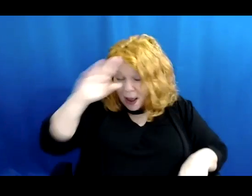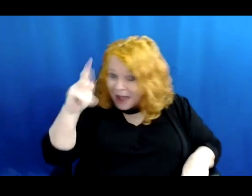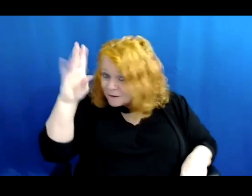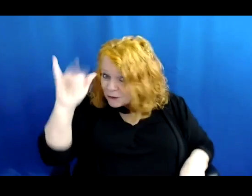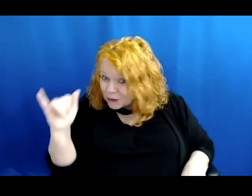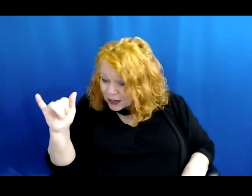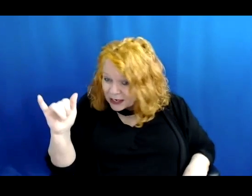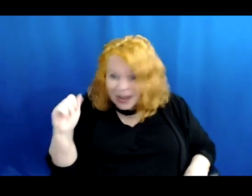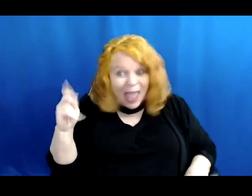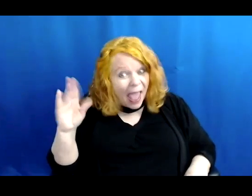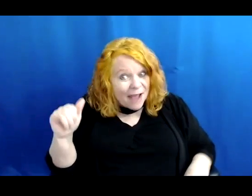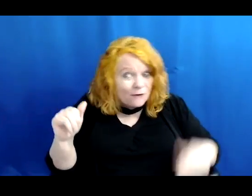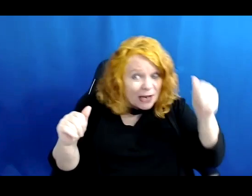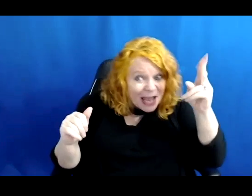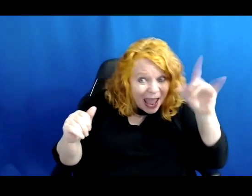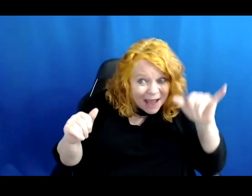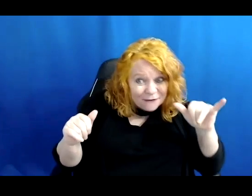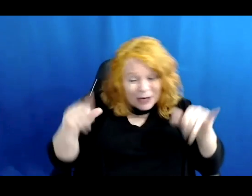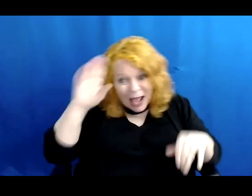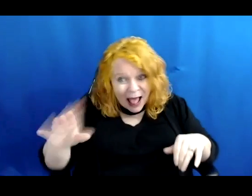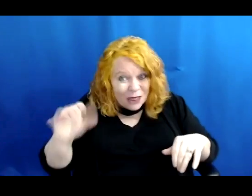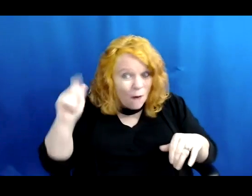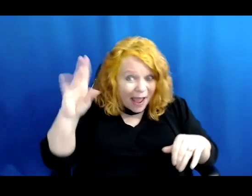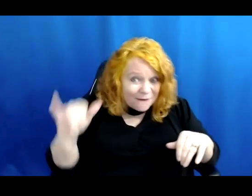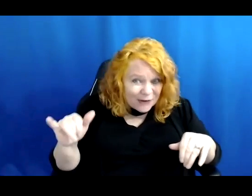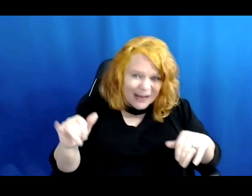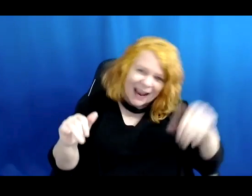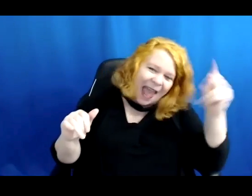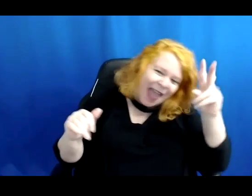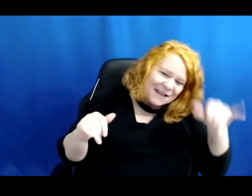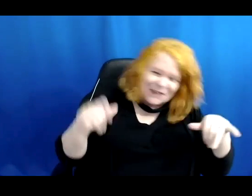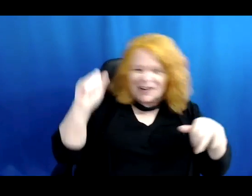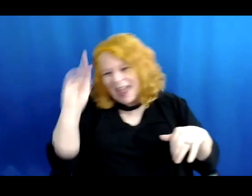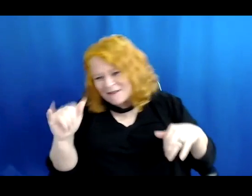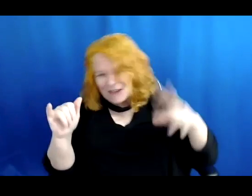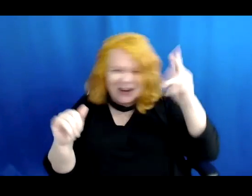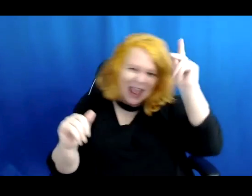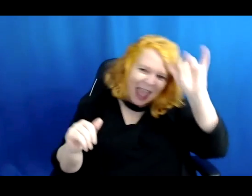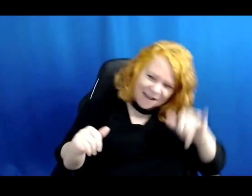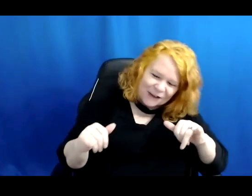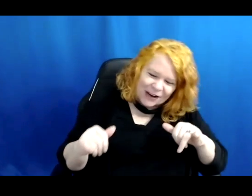Avery Avery, Avery, Avery. And